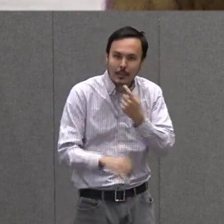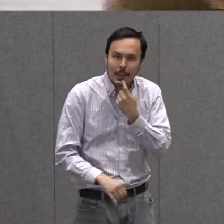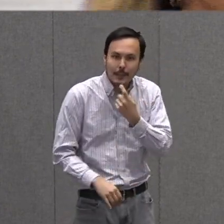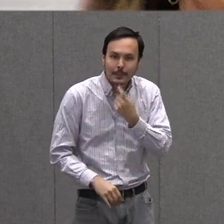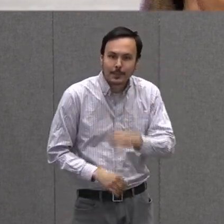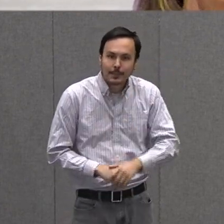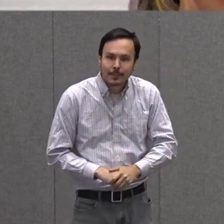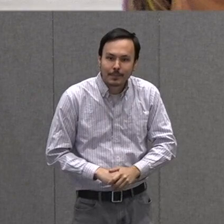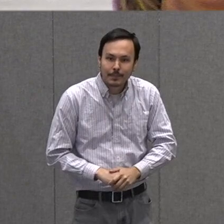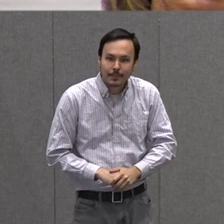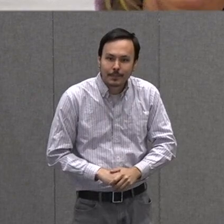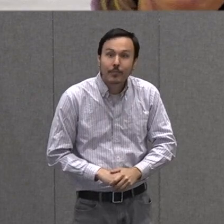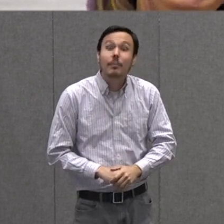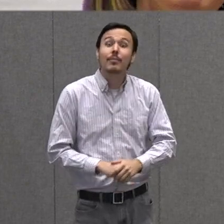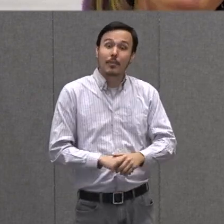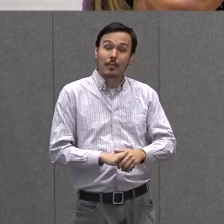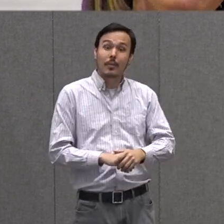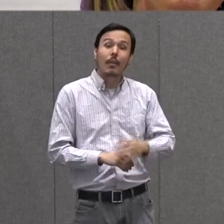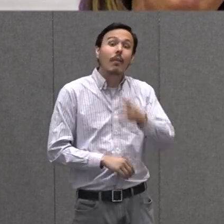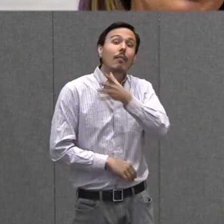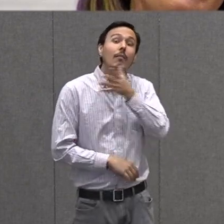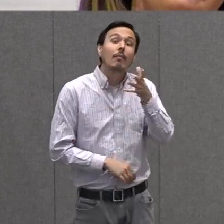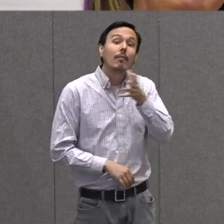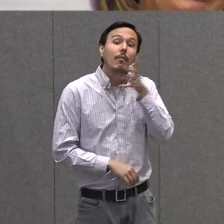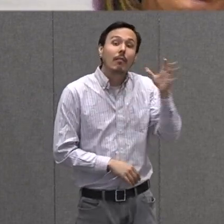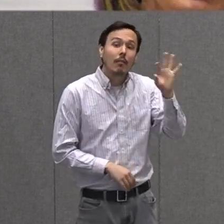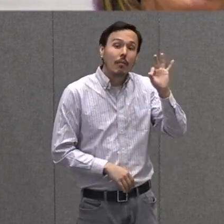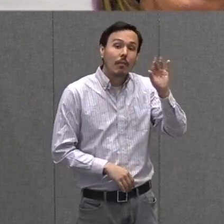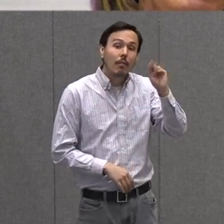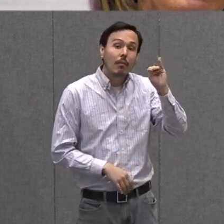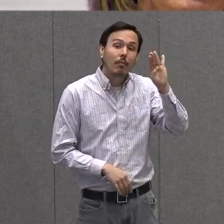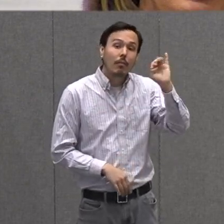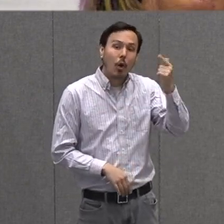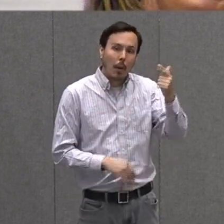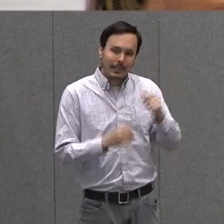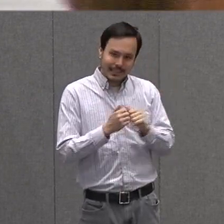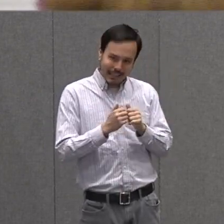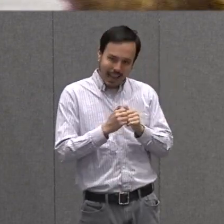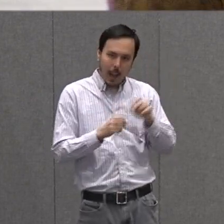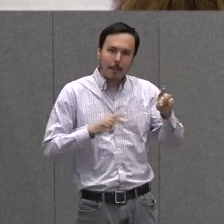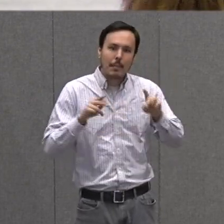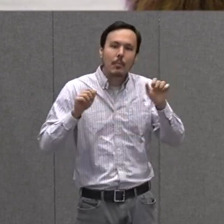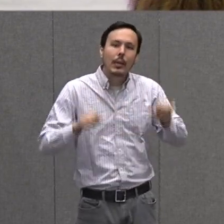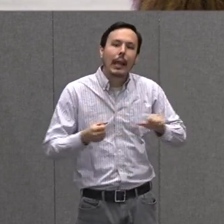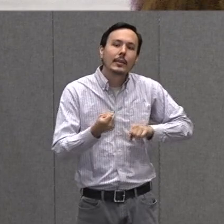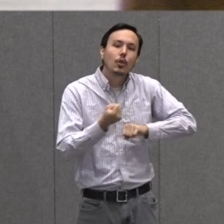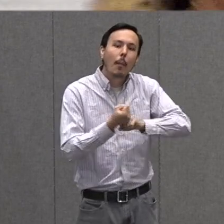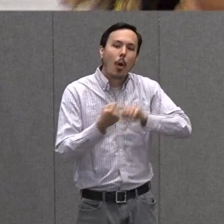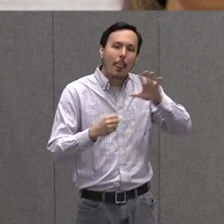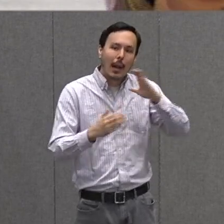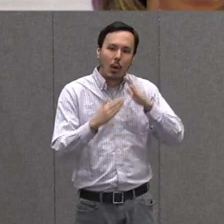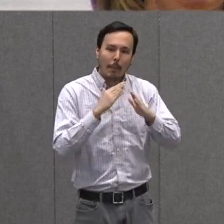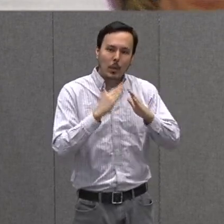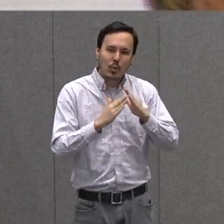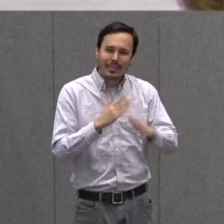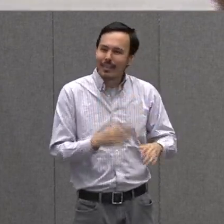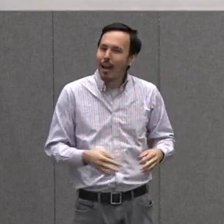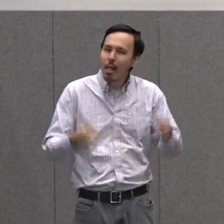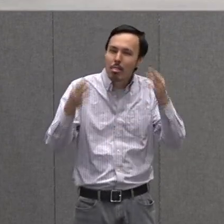Farming is a way that people can support their communities. Think about some of the things that people might farm.